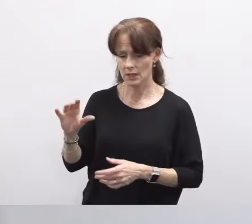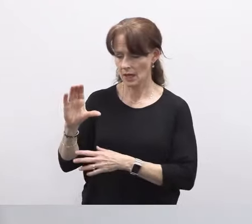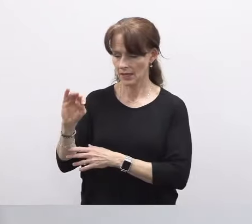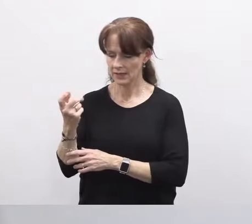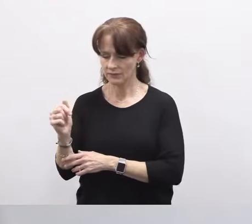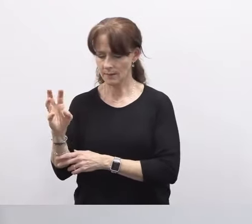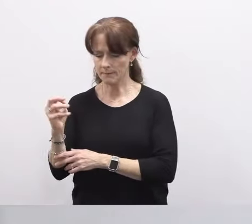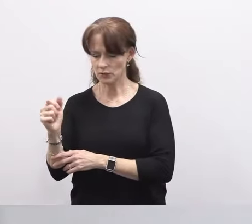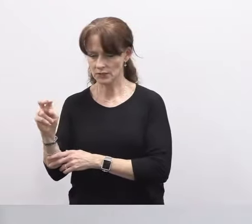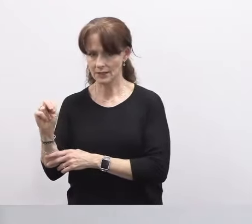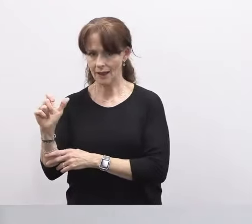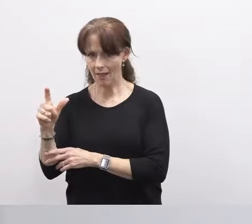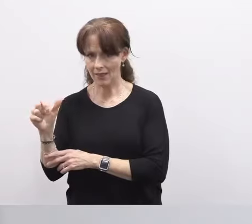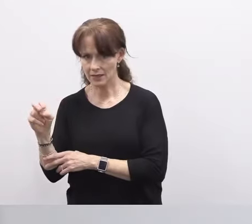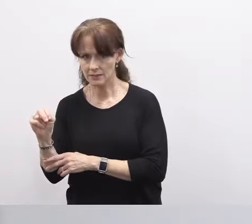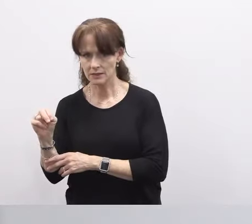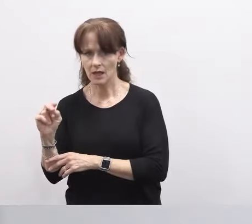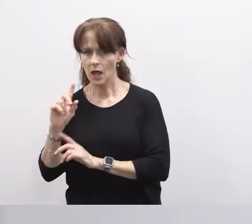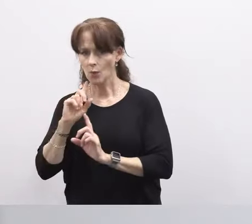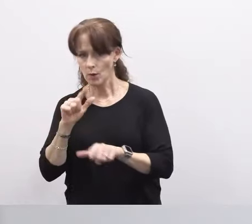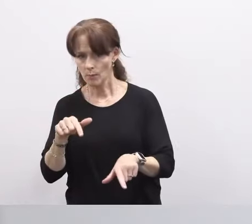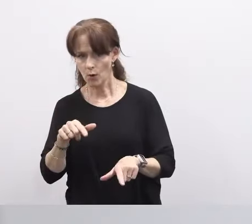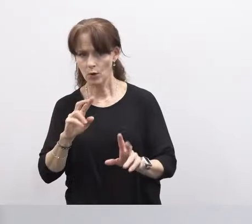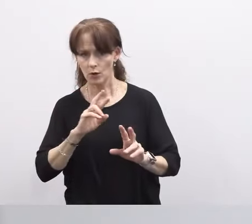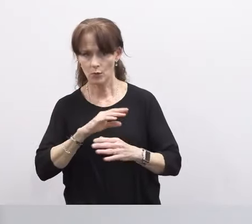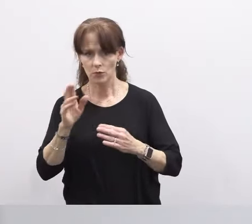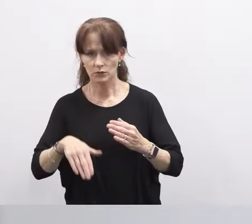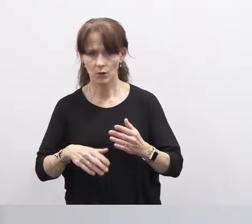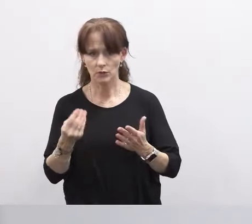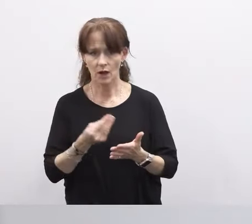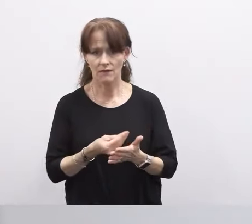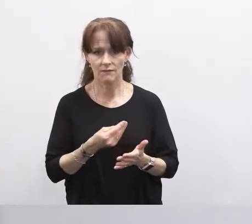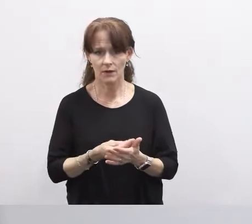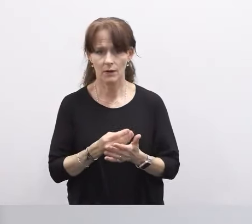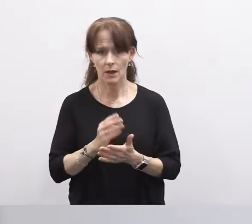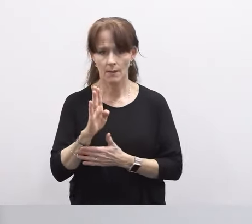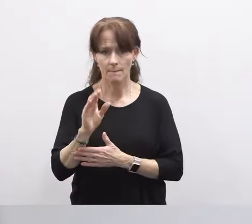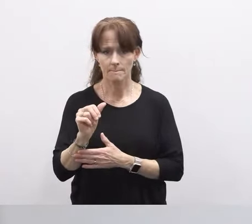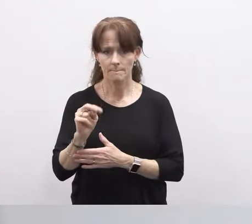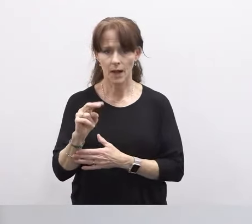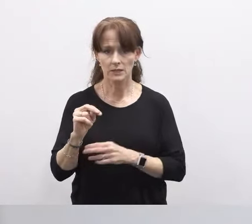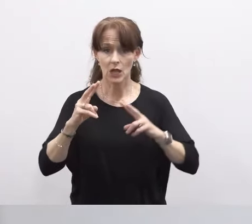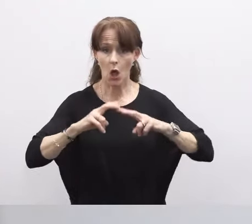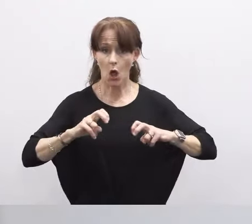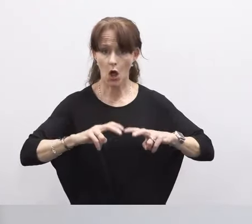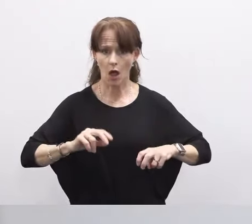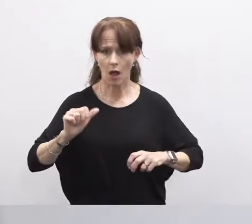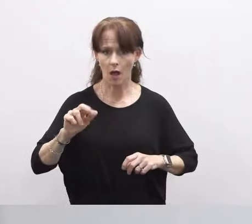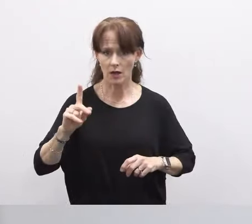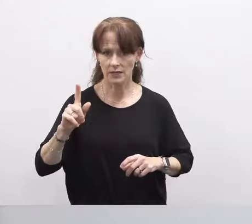who will provide a report on the results of our financial and bond audits. Great, thank you.